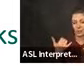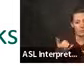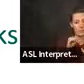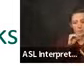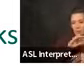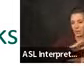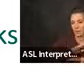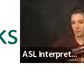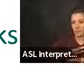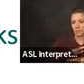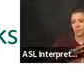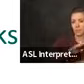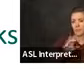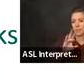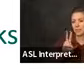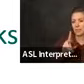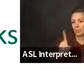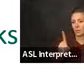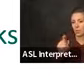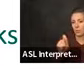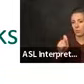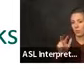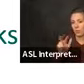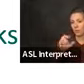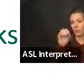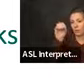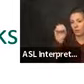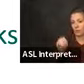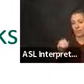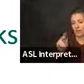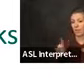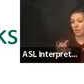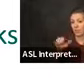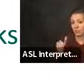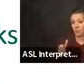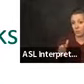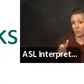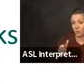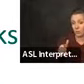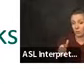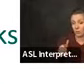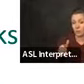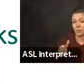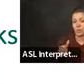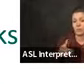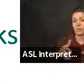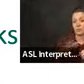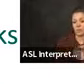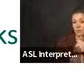We're at 71.3% of the population zero plus fully vaccinated as of today.